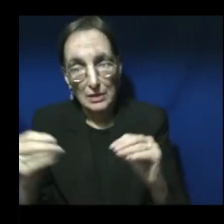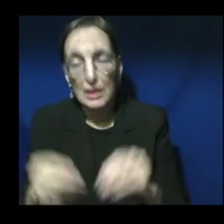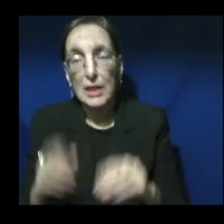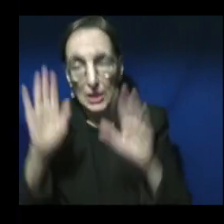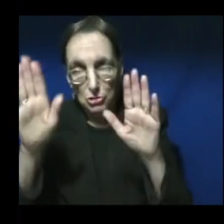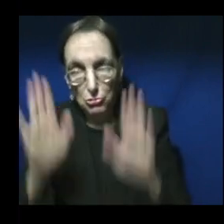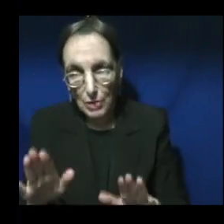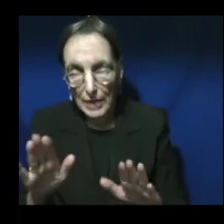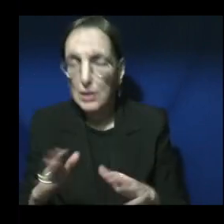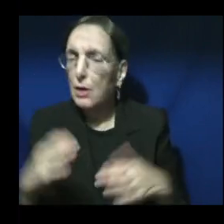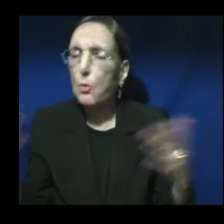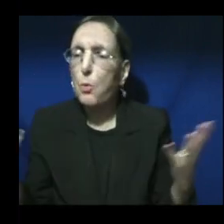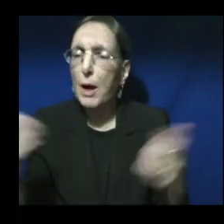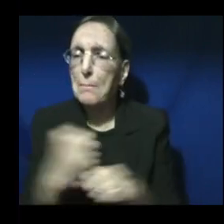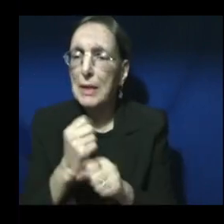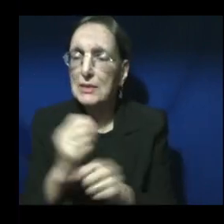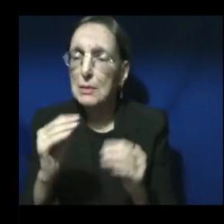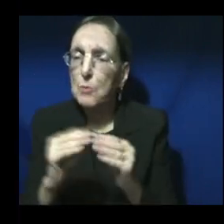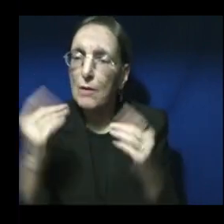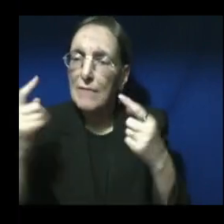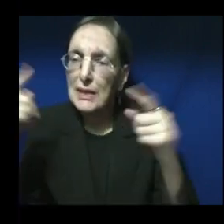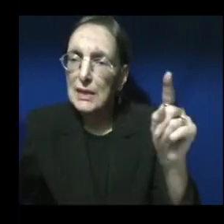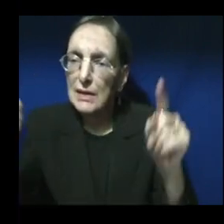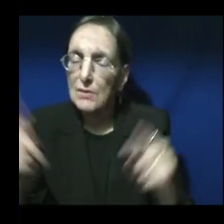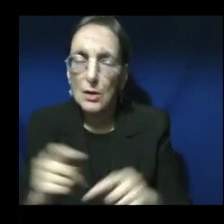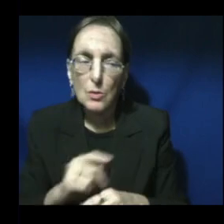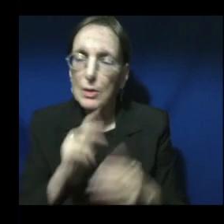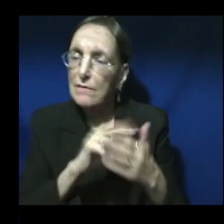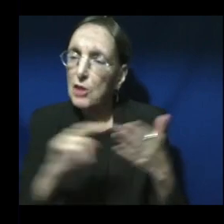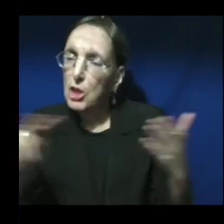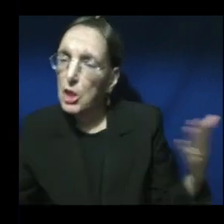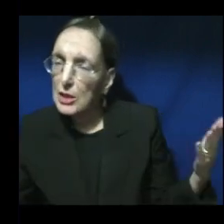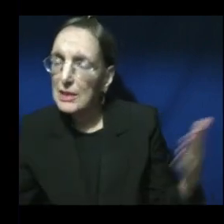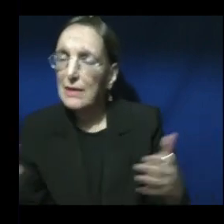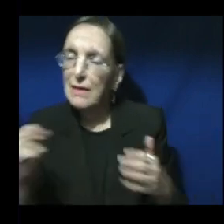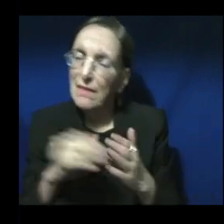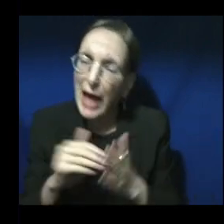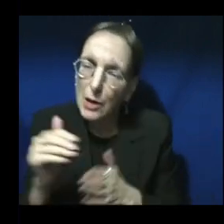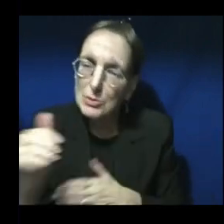We’ve looked at tens of thousands of movies and TV shows and books to understand ways of writing